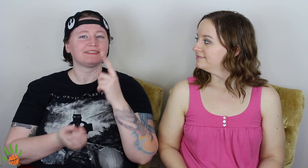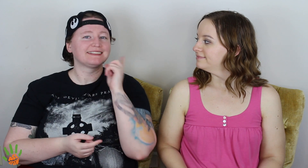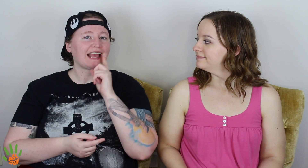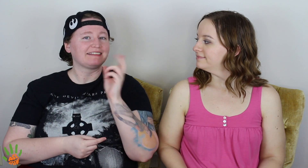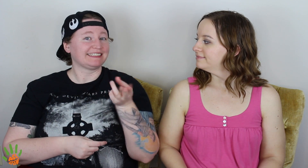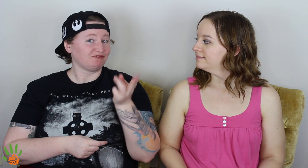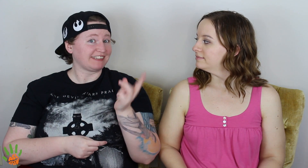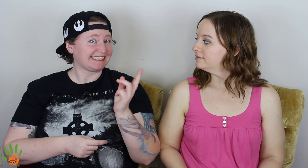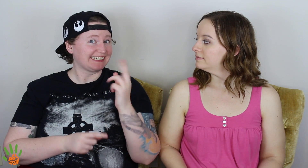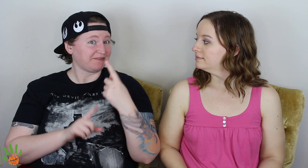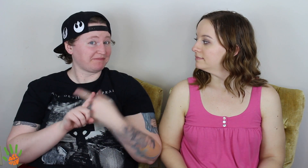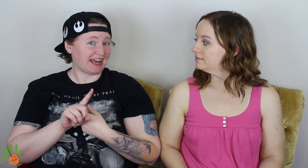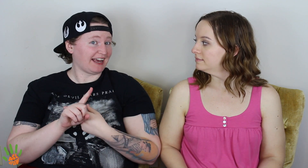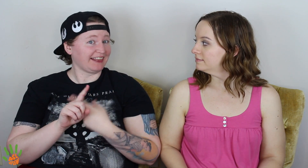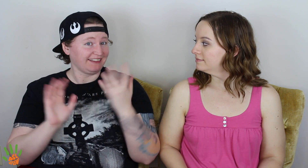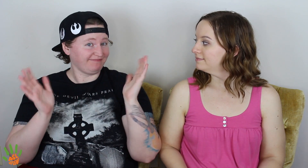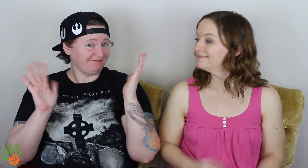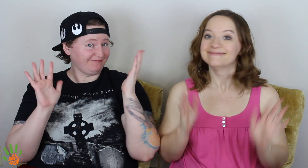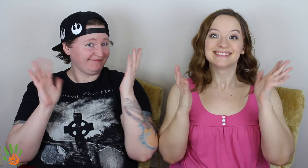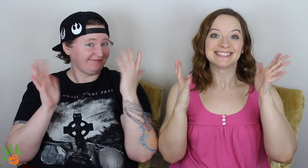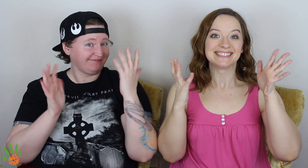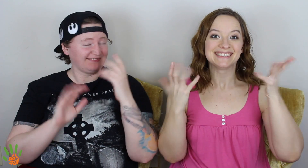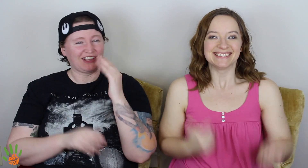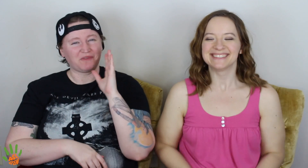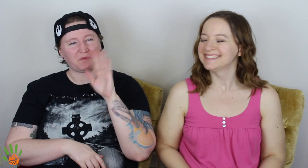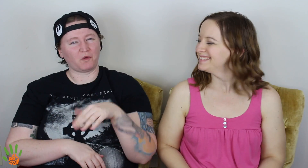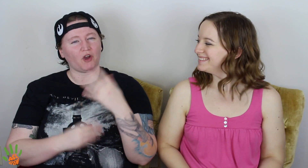We're talking about Deaf History Month, yay!